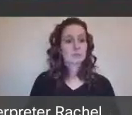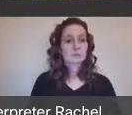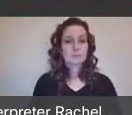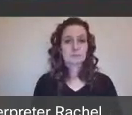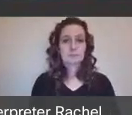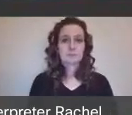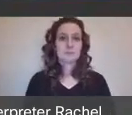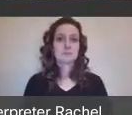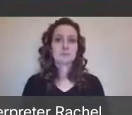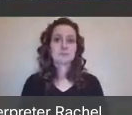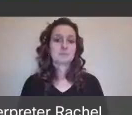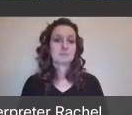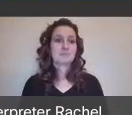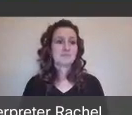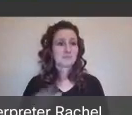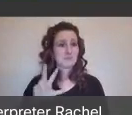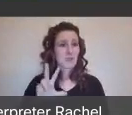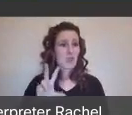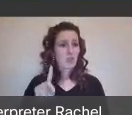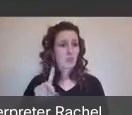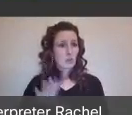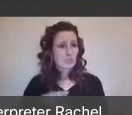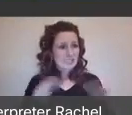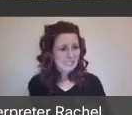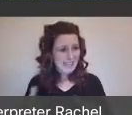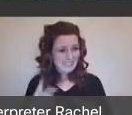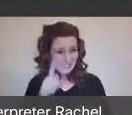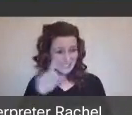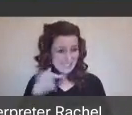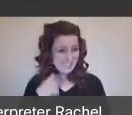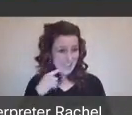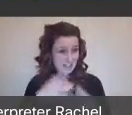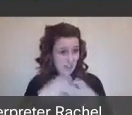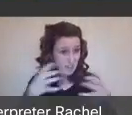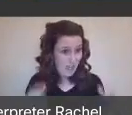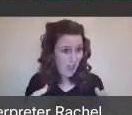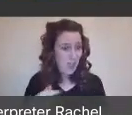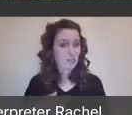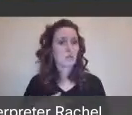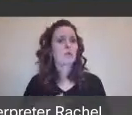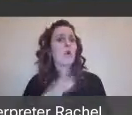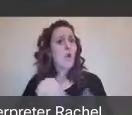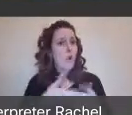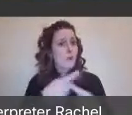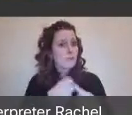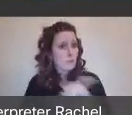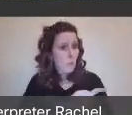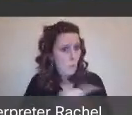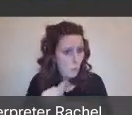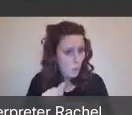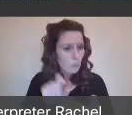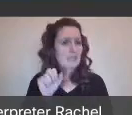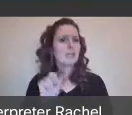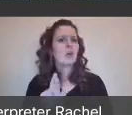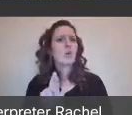[Reporter] 31 deaths, is that high and is that all from one week or is it the way it's reported?